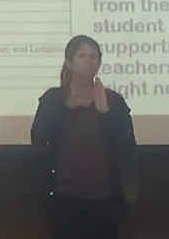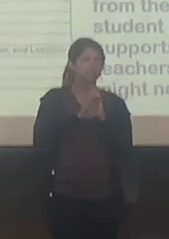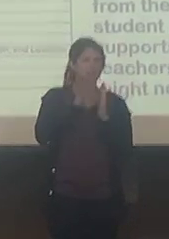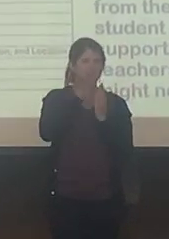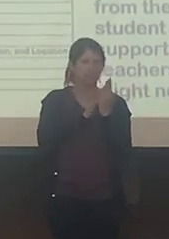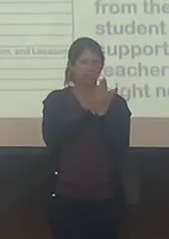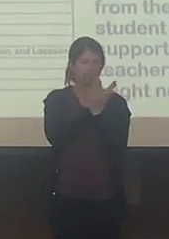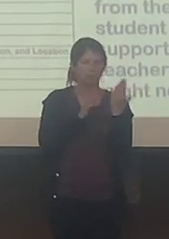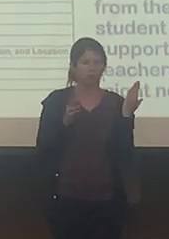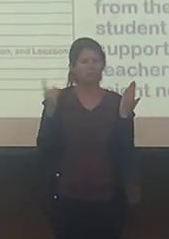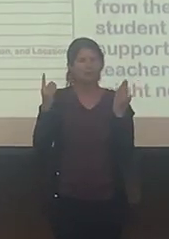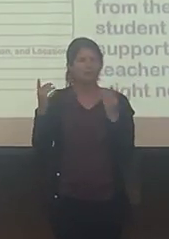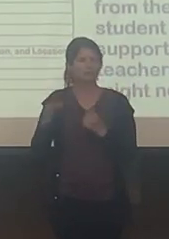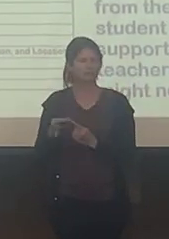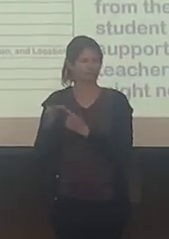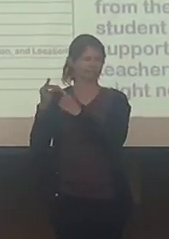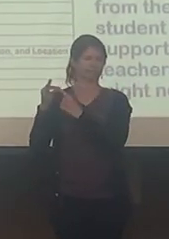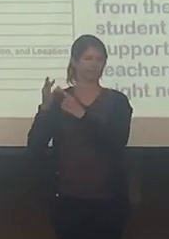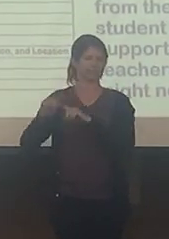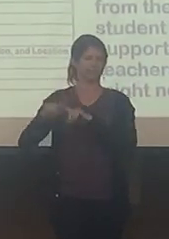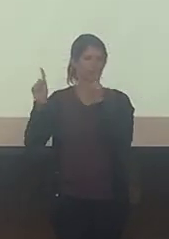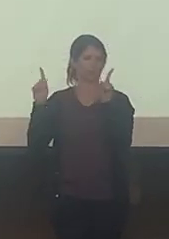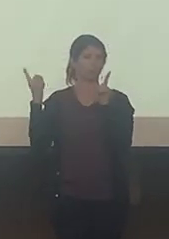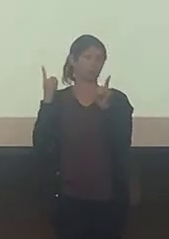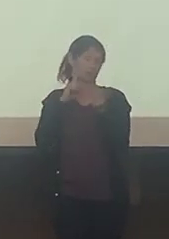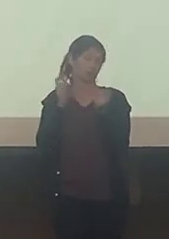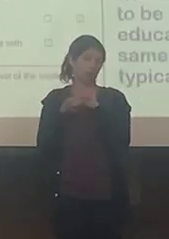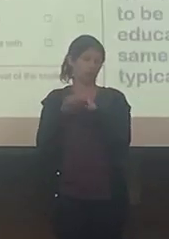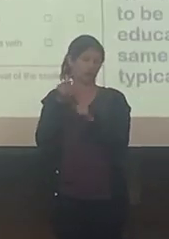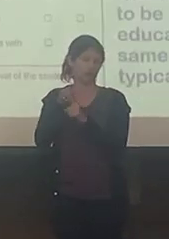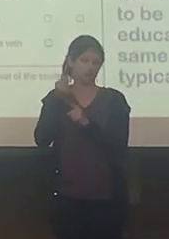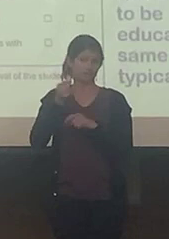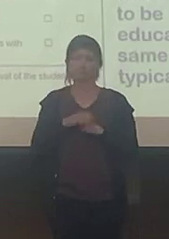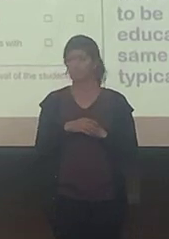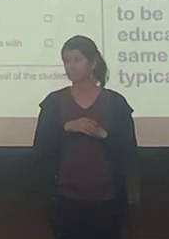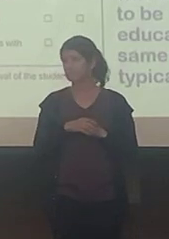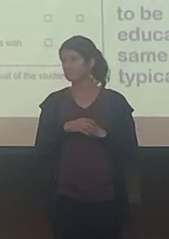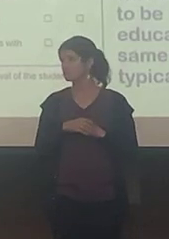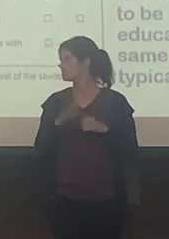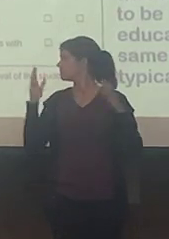something different something that's changed and then we talked about the least respecting right